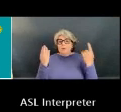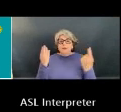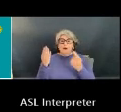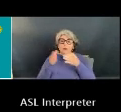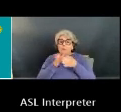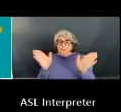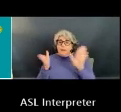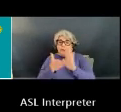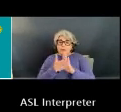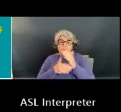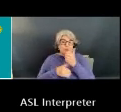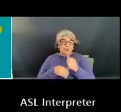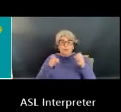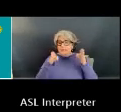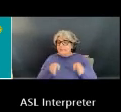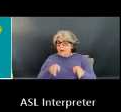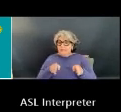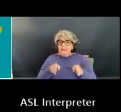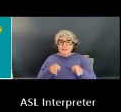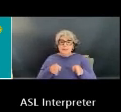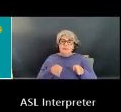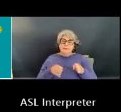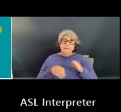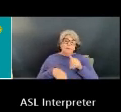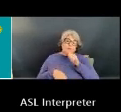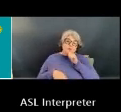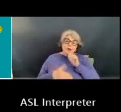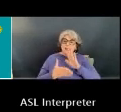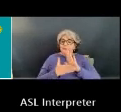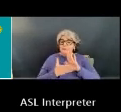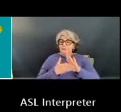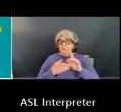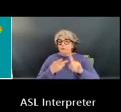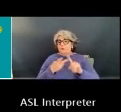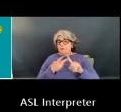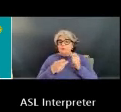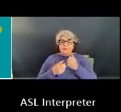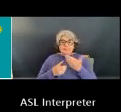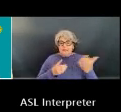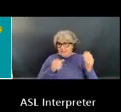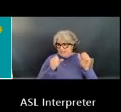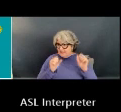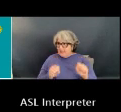It's anybody, right? So parochial school, you know, anything like that can can apply.